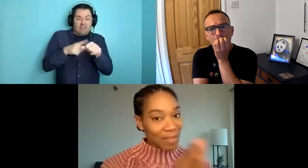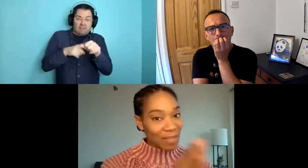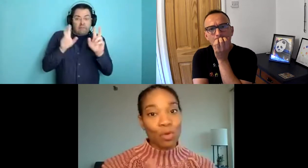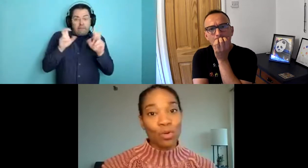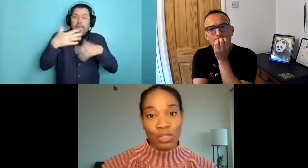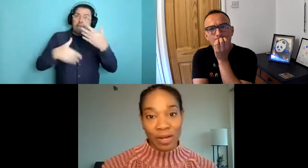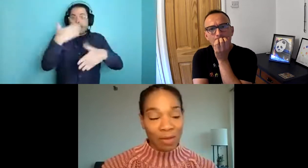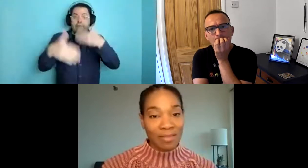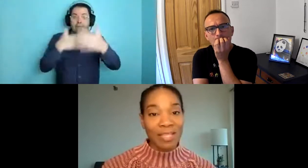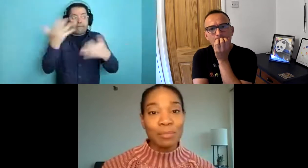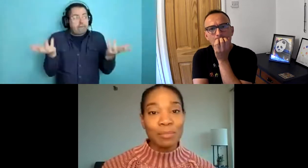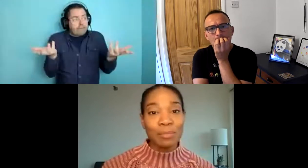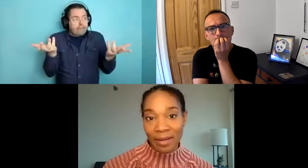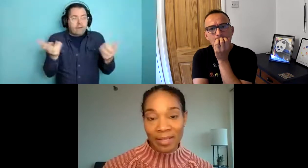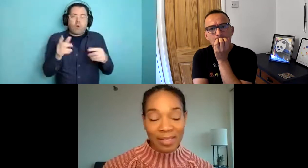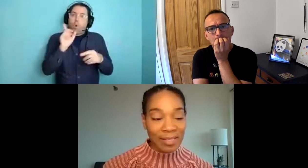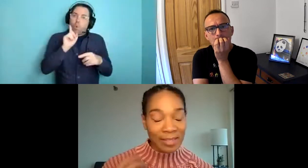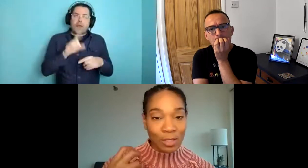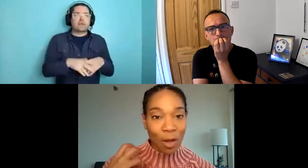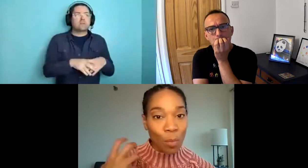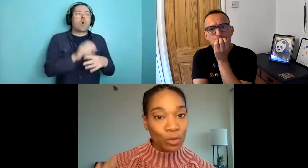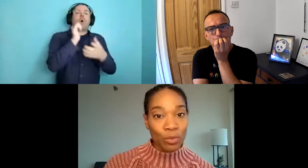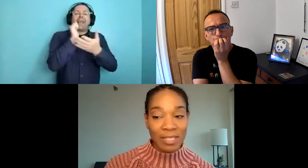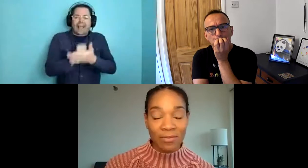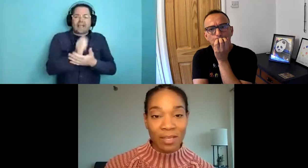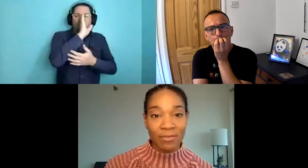are_more layers more beautiful complexity to us and I